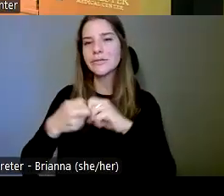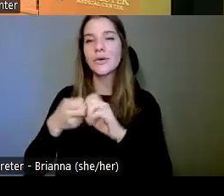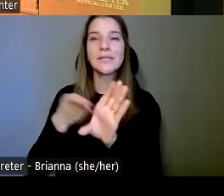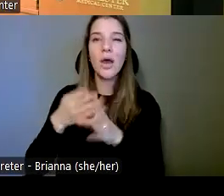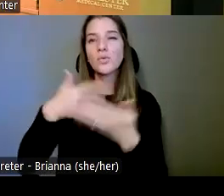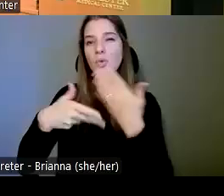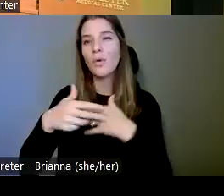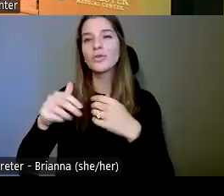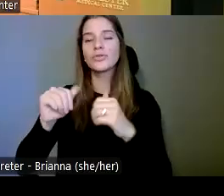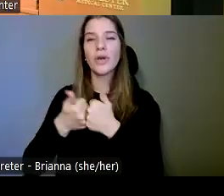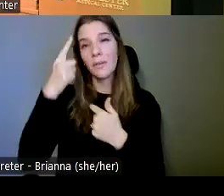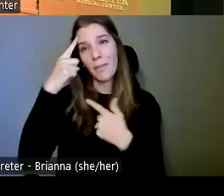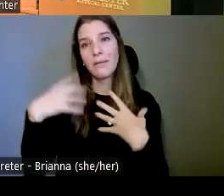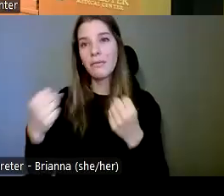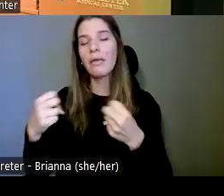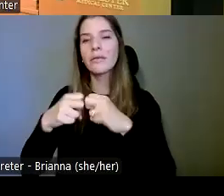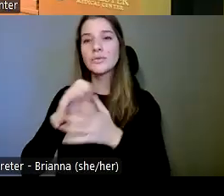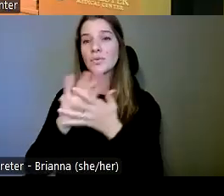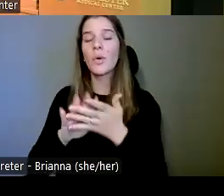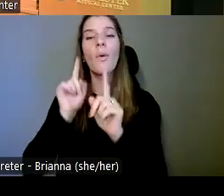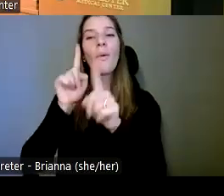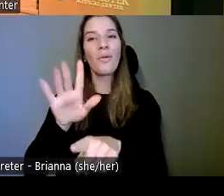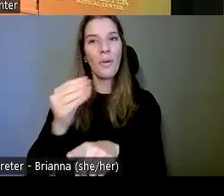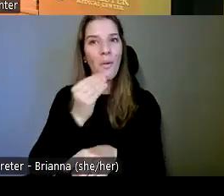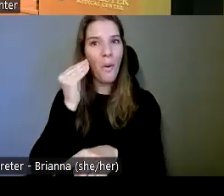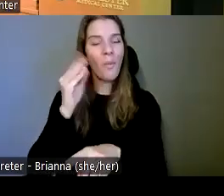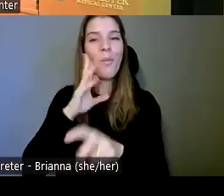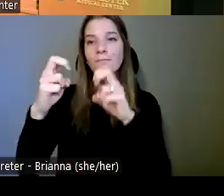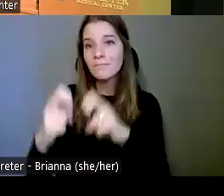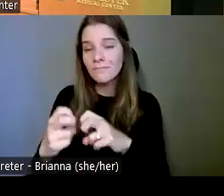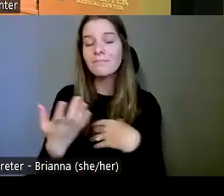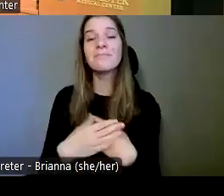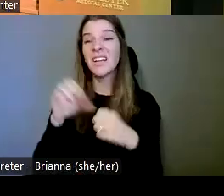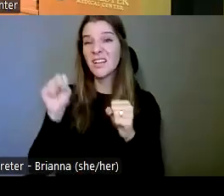and they go and do home visits um attend their doctor's appointments with them. You guys all